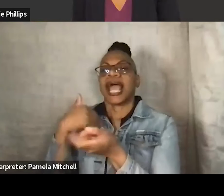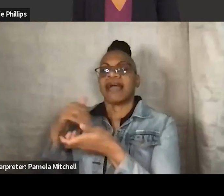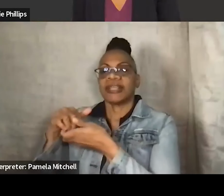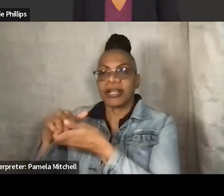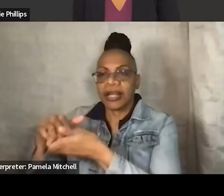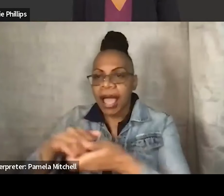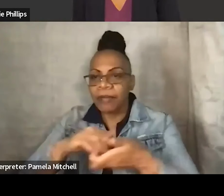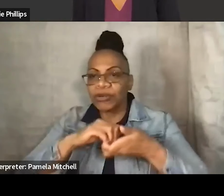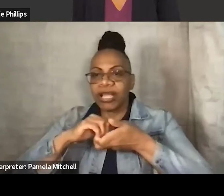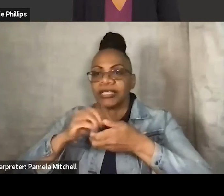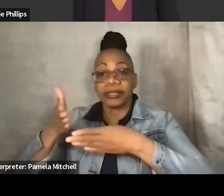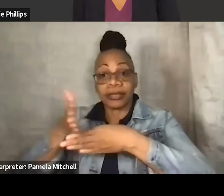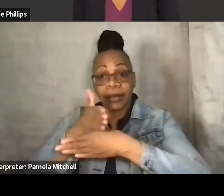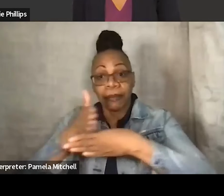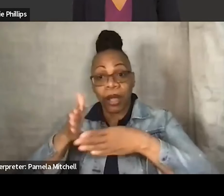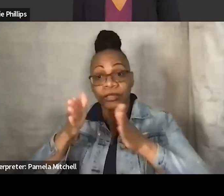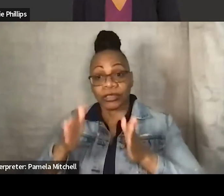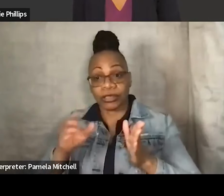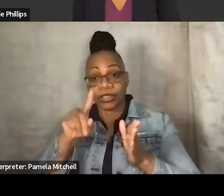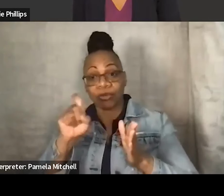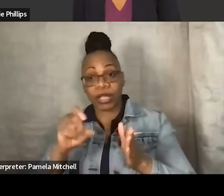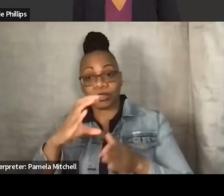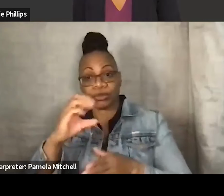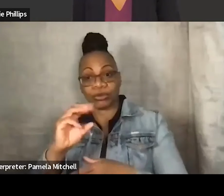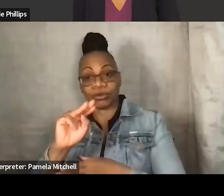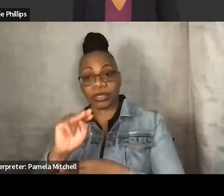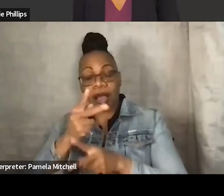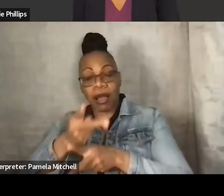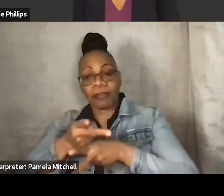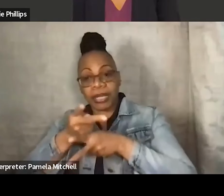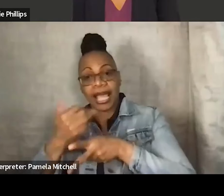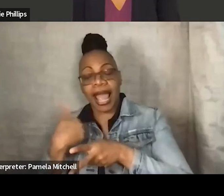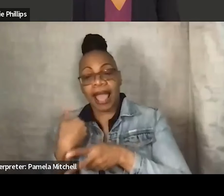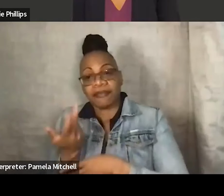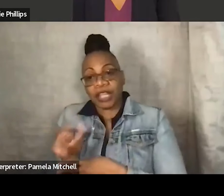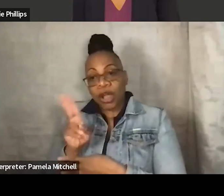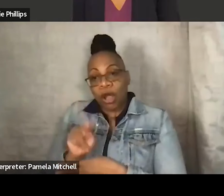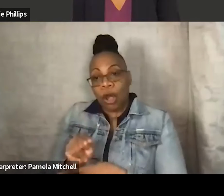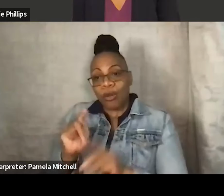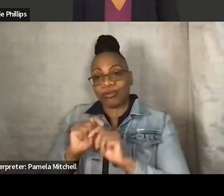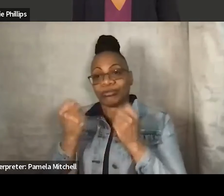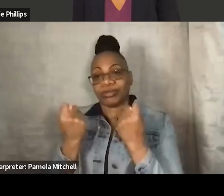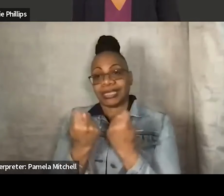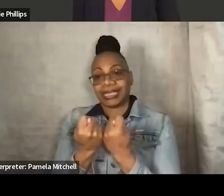The question was, "Did CommCare already have "its own teams and board before the collaboration?